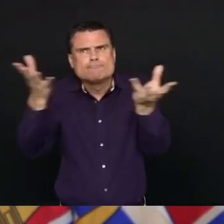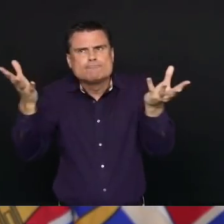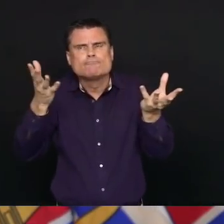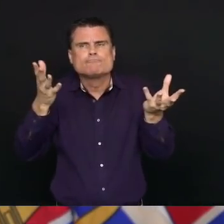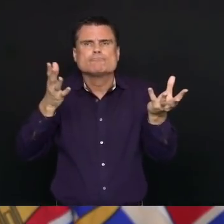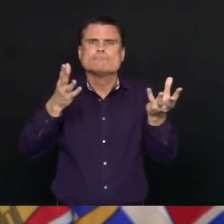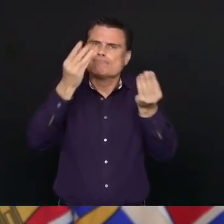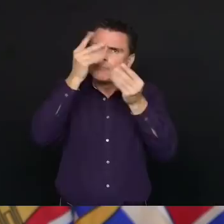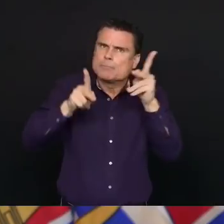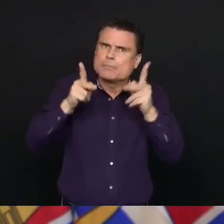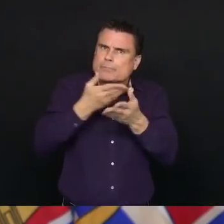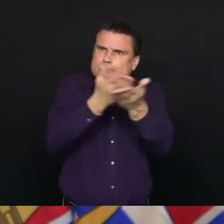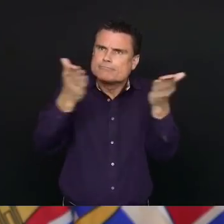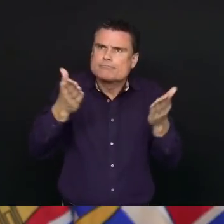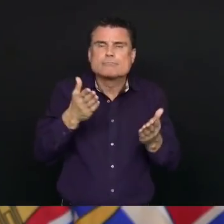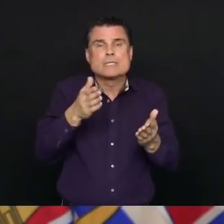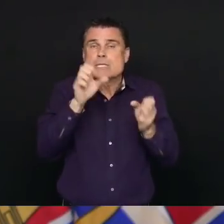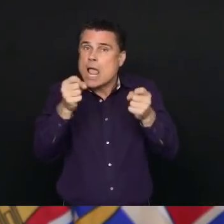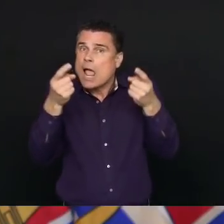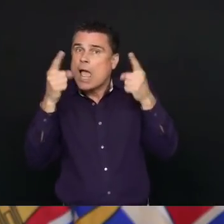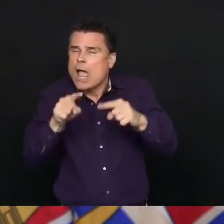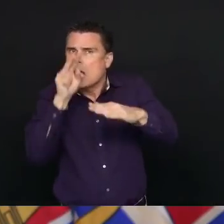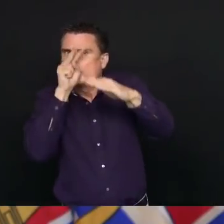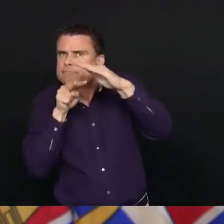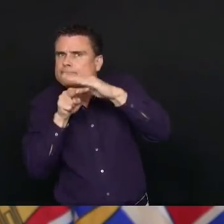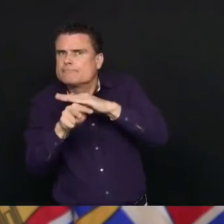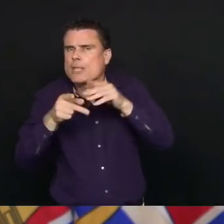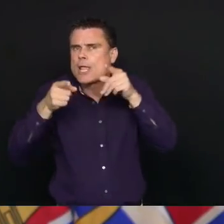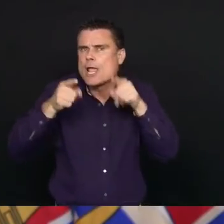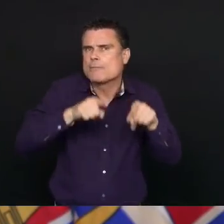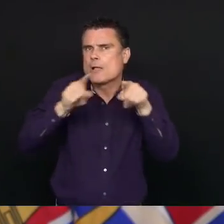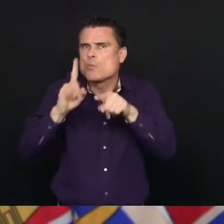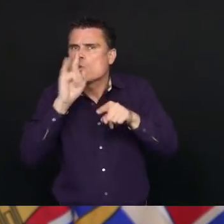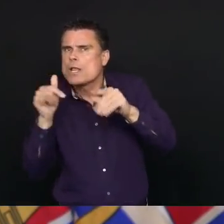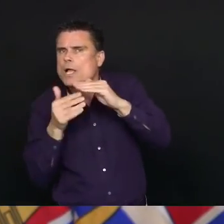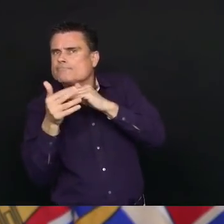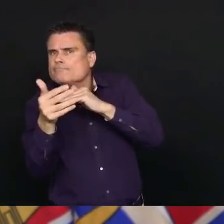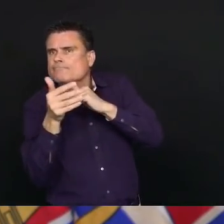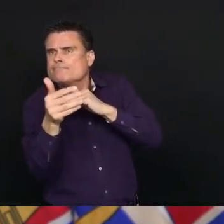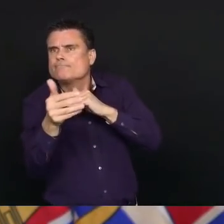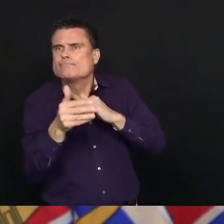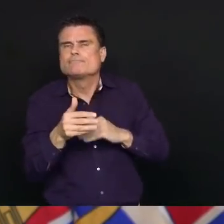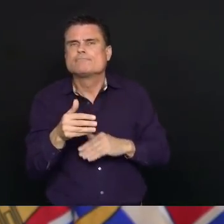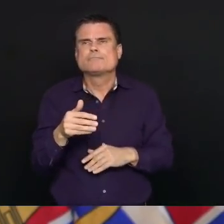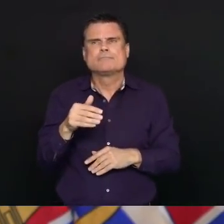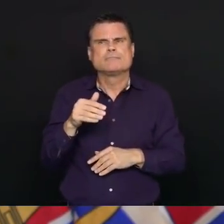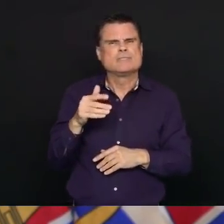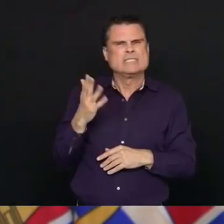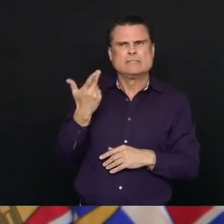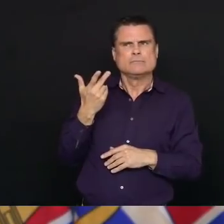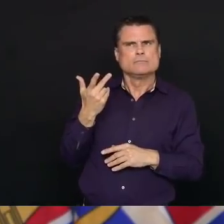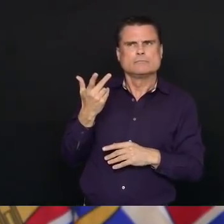can play out if we exercise and follow through on stronger controls and what could happen if we